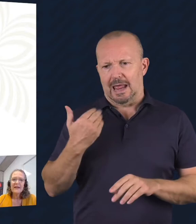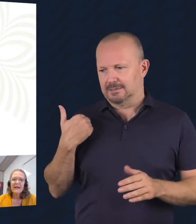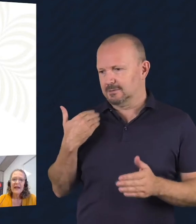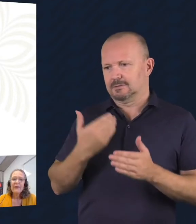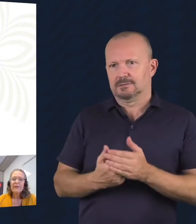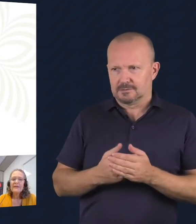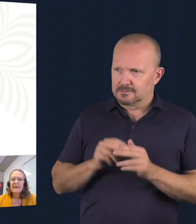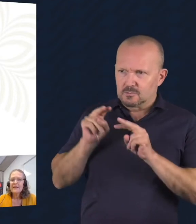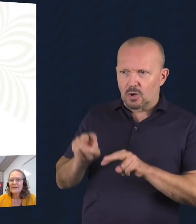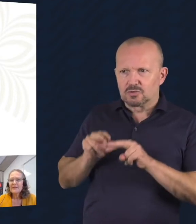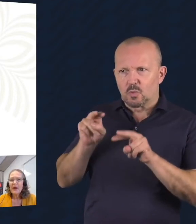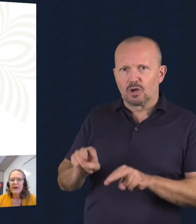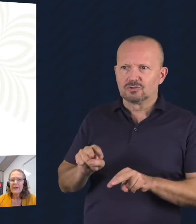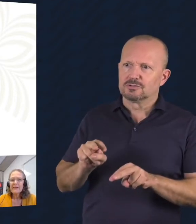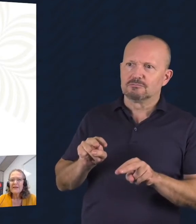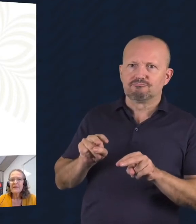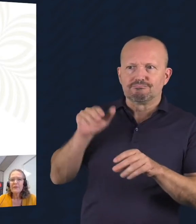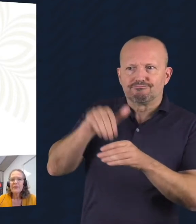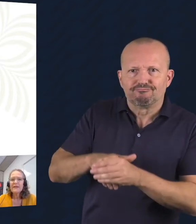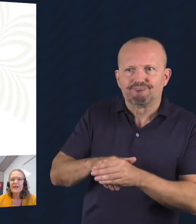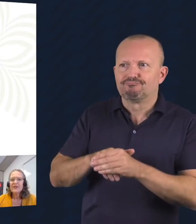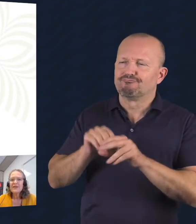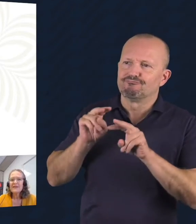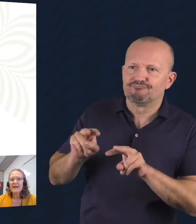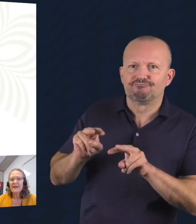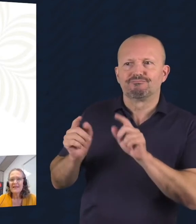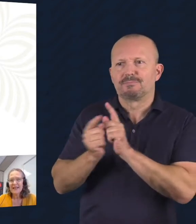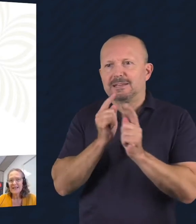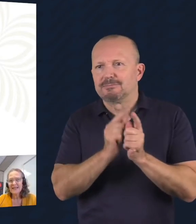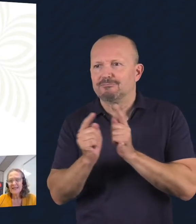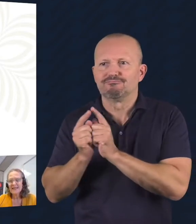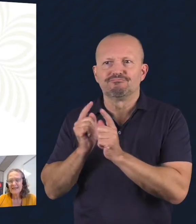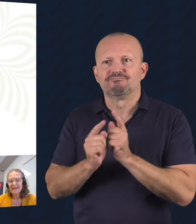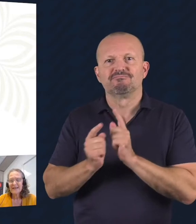and referencing the inspiring and insightful presentations that I had attended.